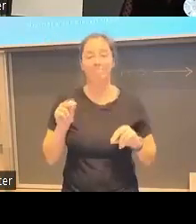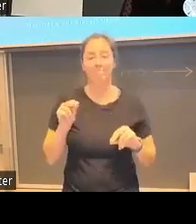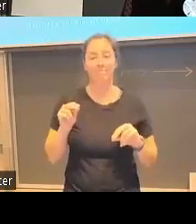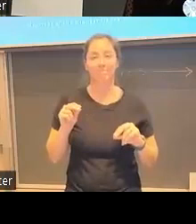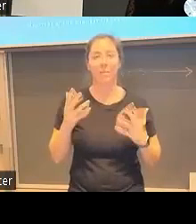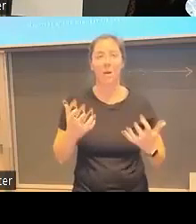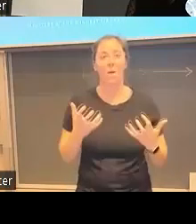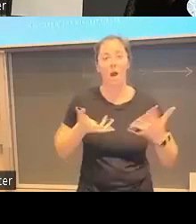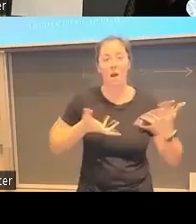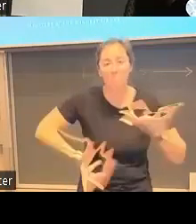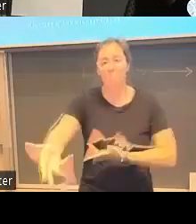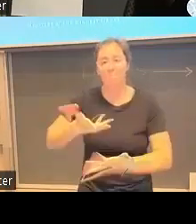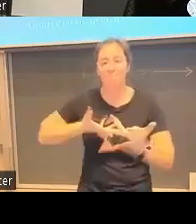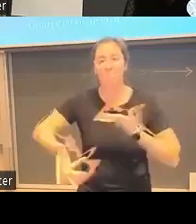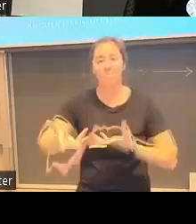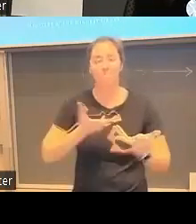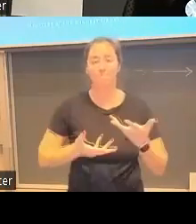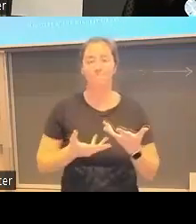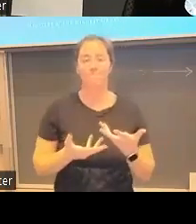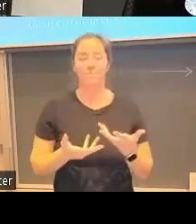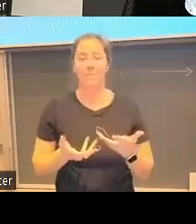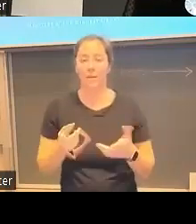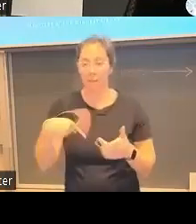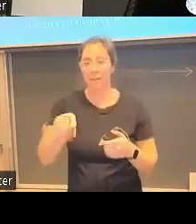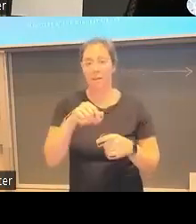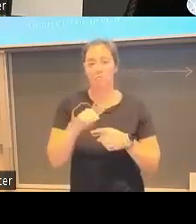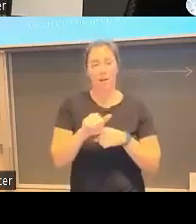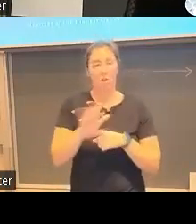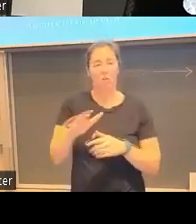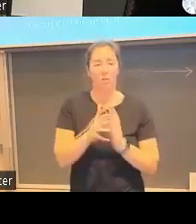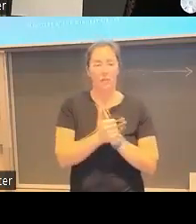engages people in a way that they're practic ing the skills um giving feedback is hard it's not a